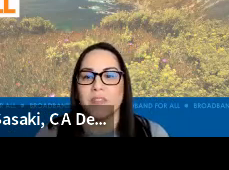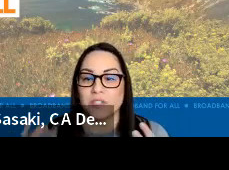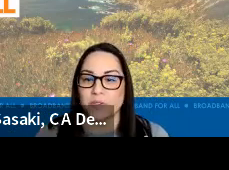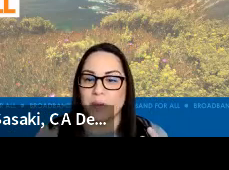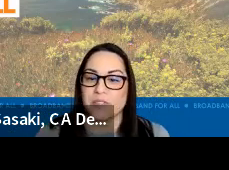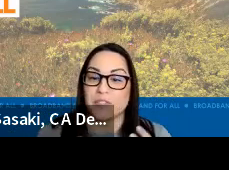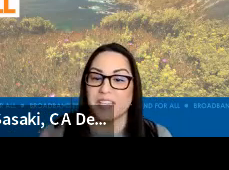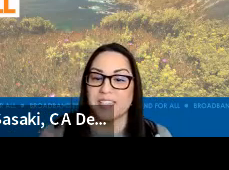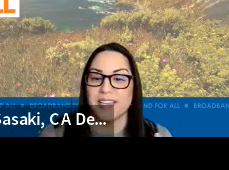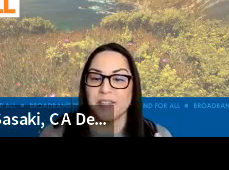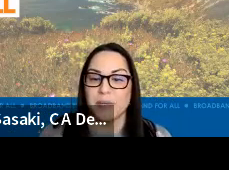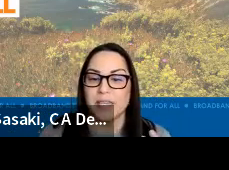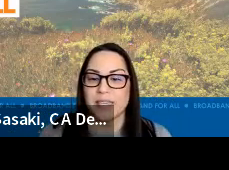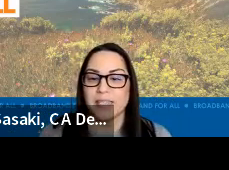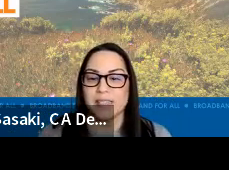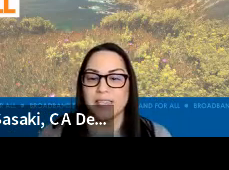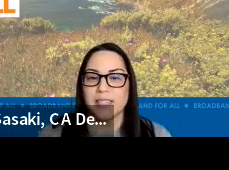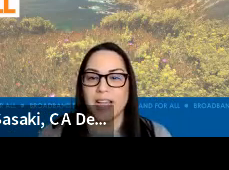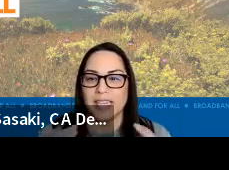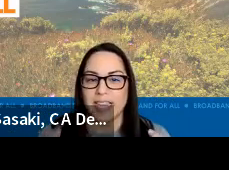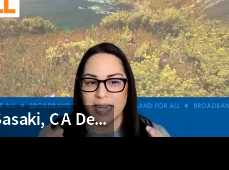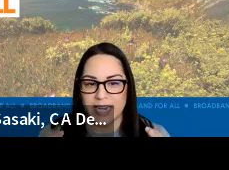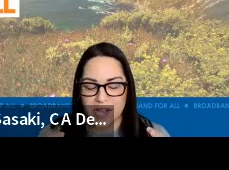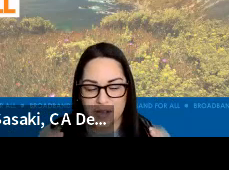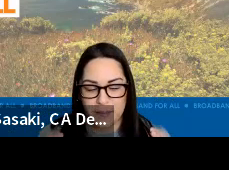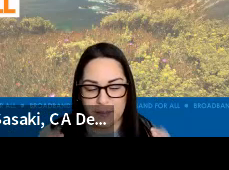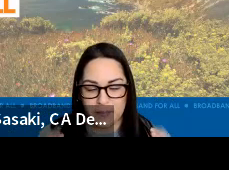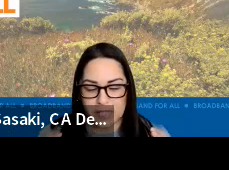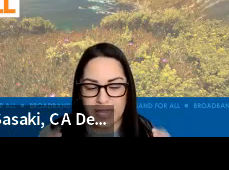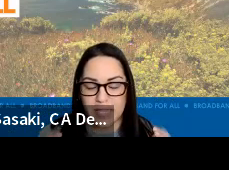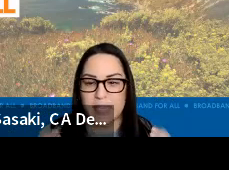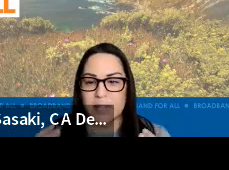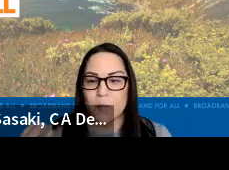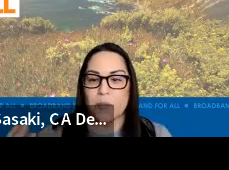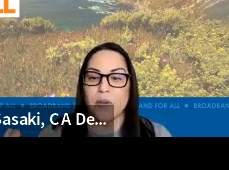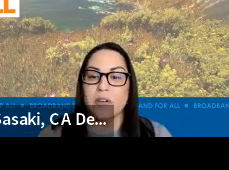this group. Also to get together, because it's highlighting. It's highlighting the programs